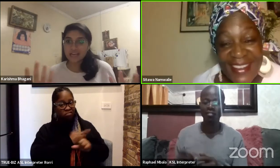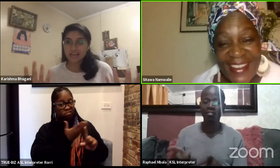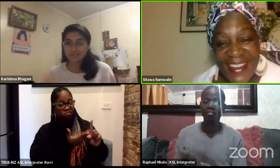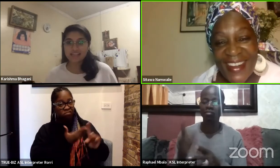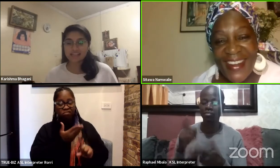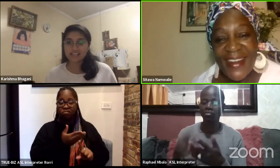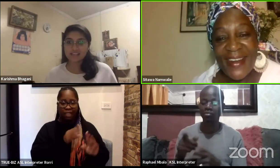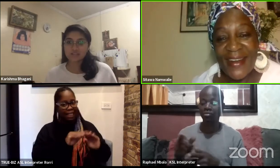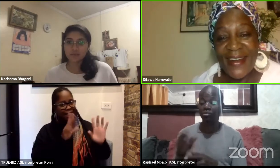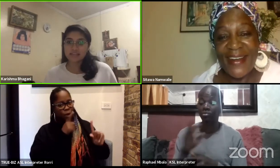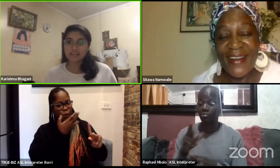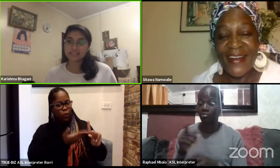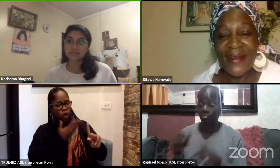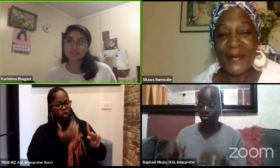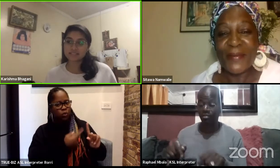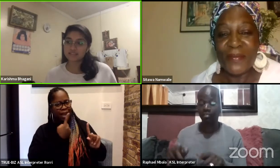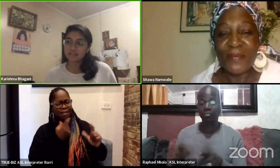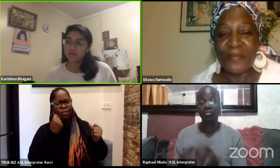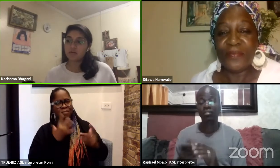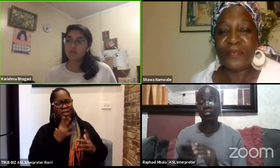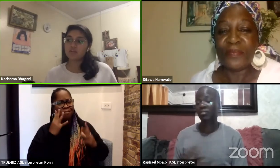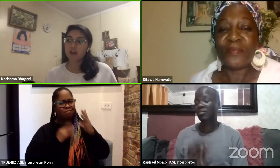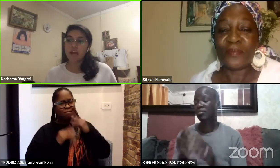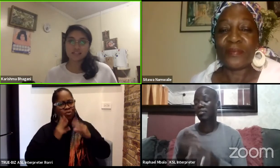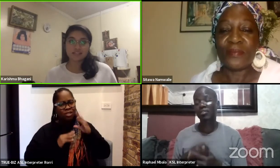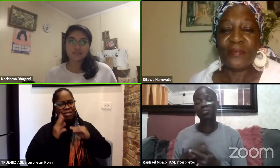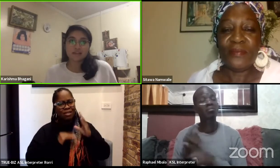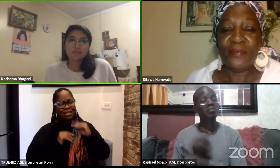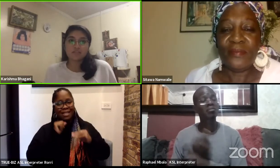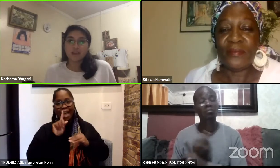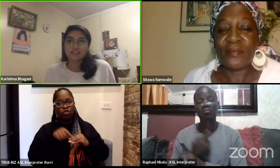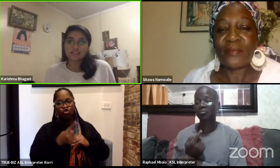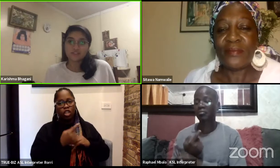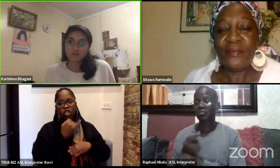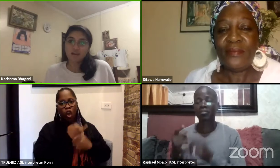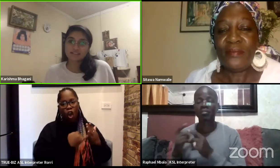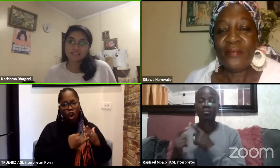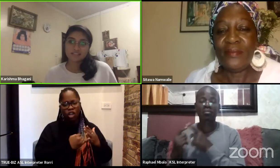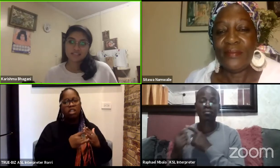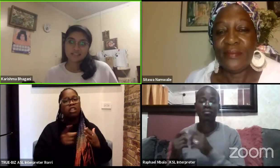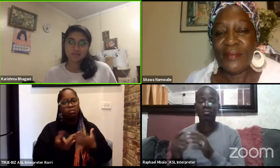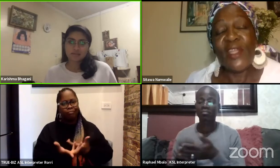Like there's so many experiences beyond your art that have made you the artist that you are